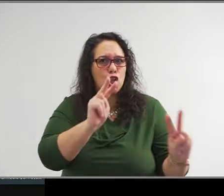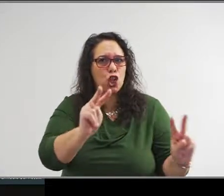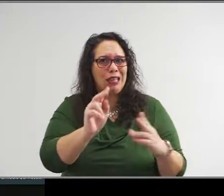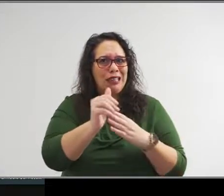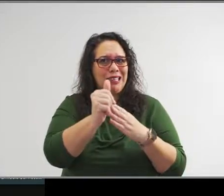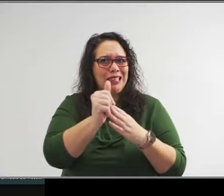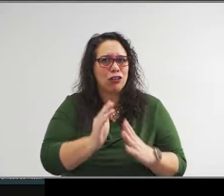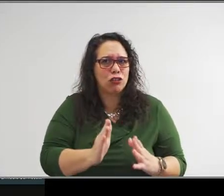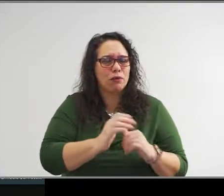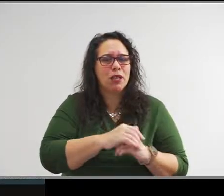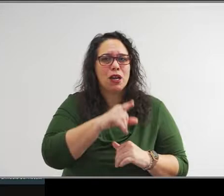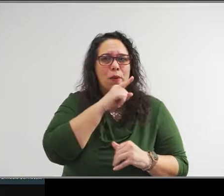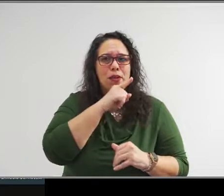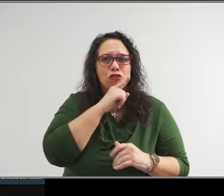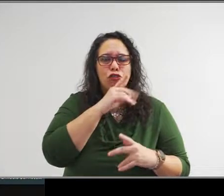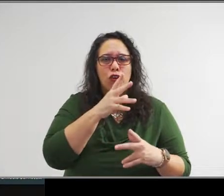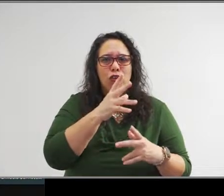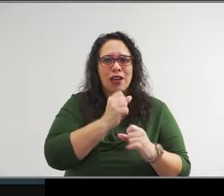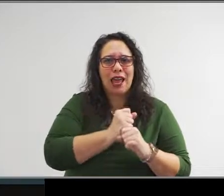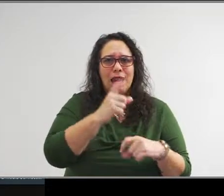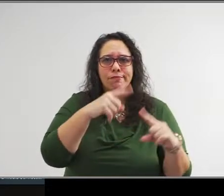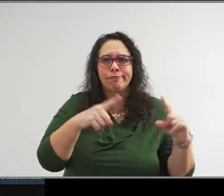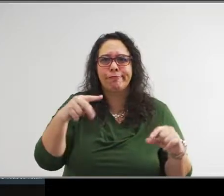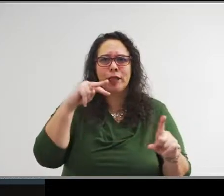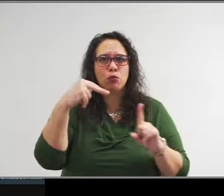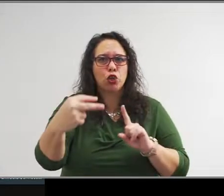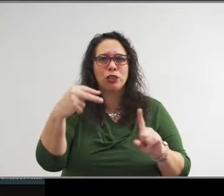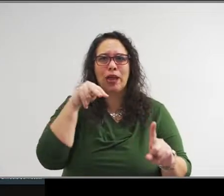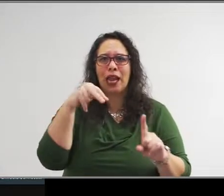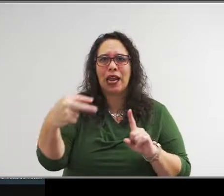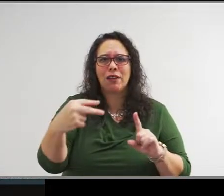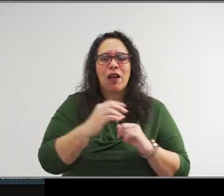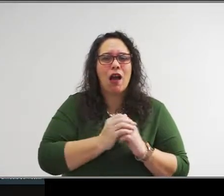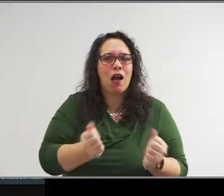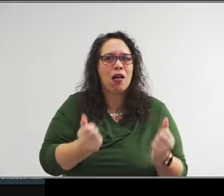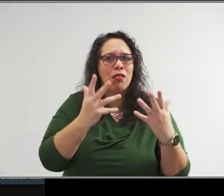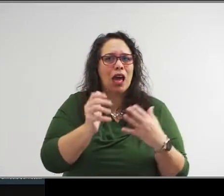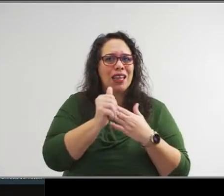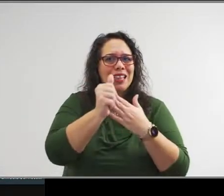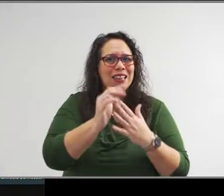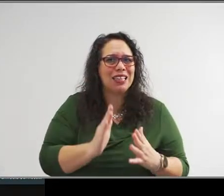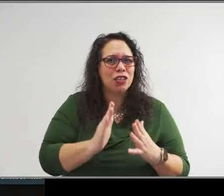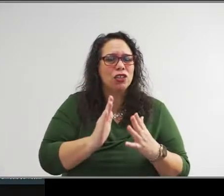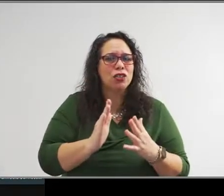make sure you're getting different perspective. A lot of these leaders were selected because they brought their friends along